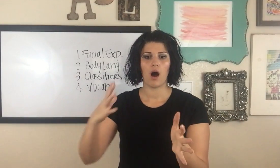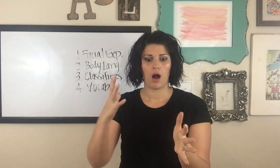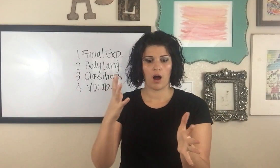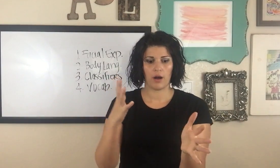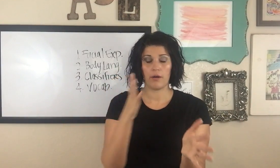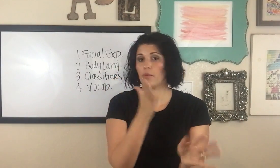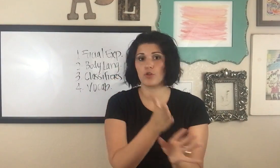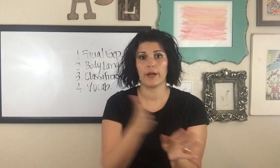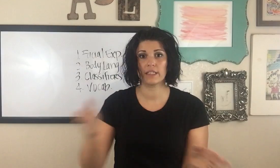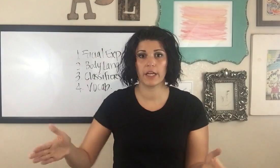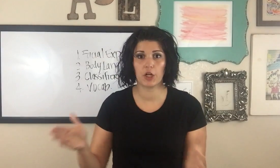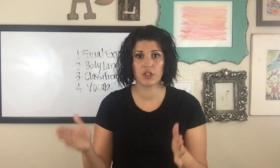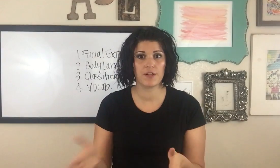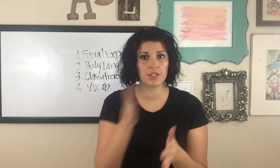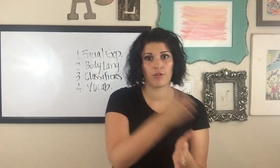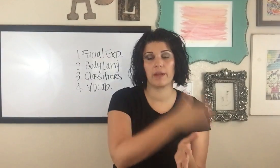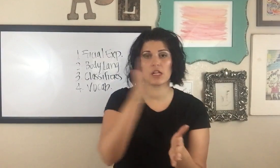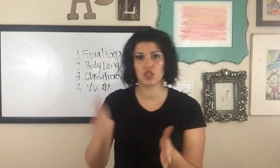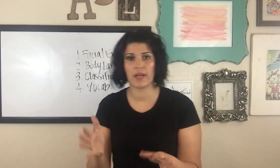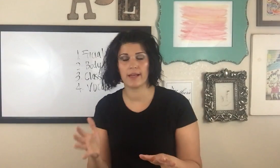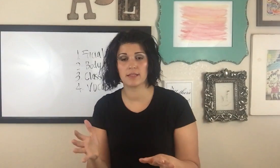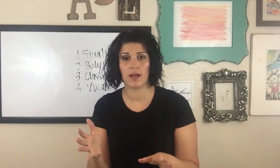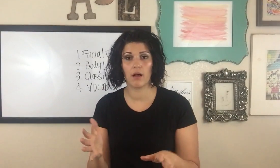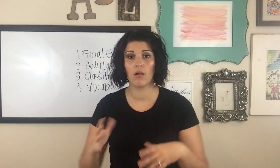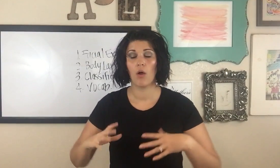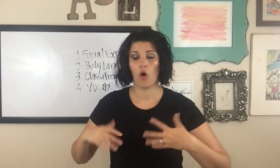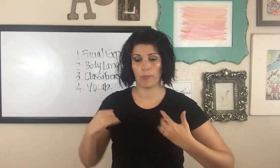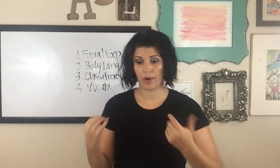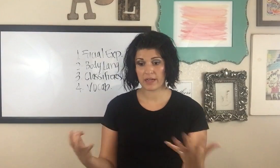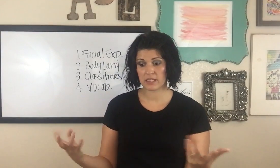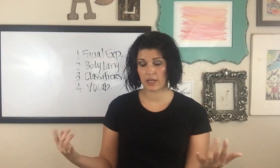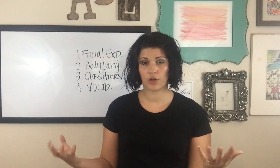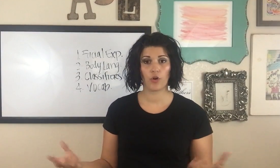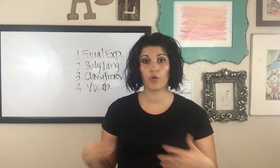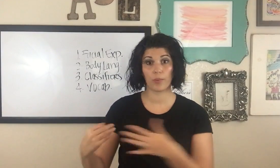on translating your sentences from English to ASL or practicing on your own or